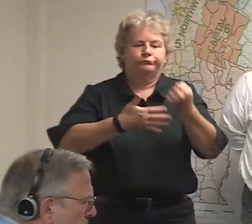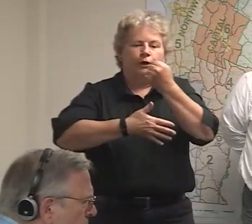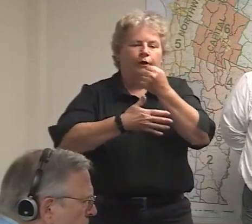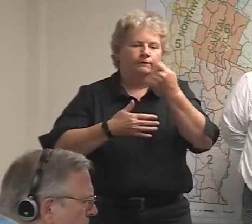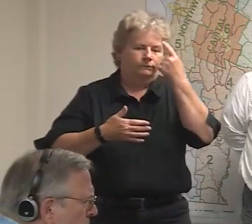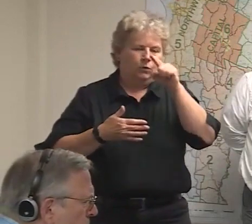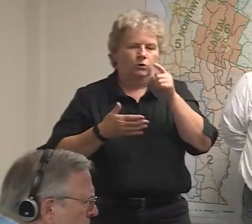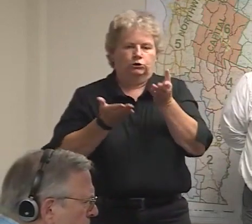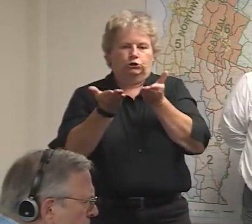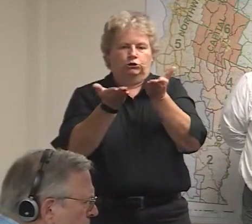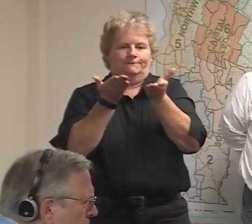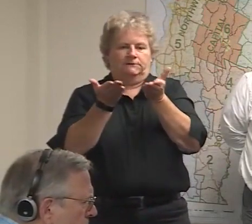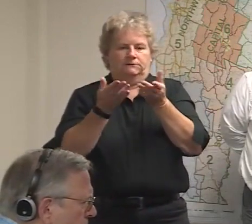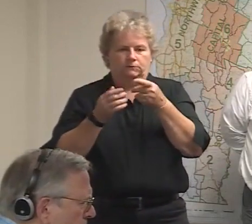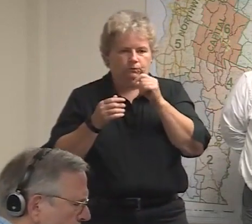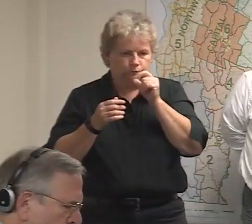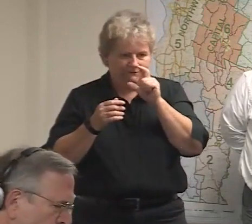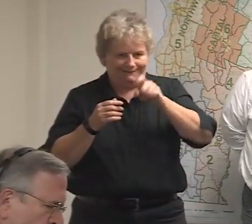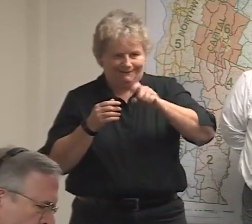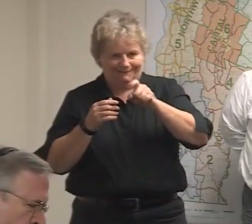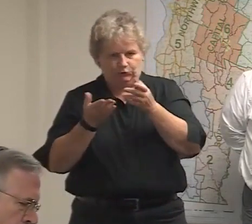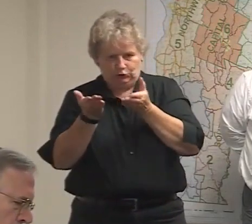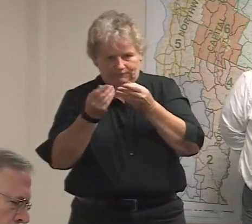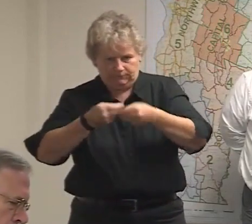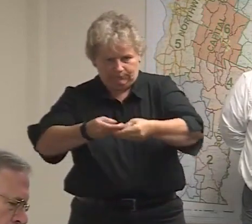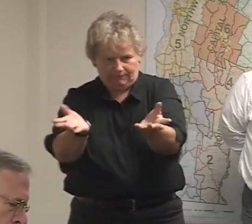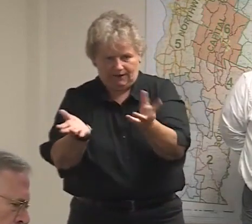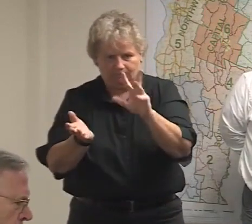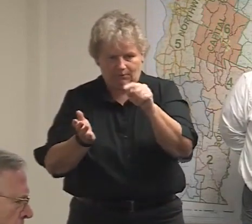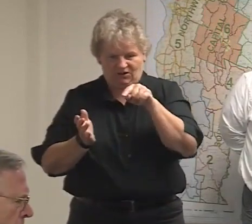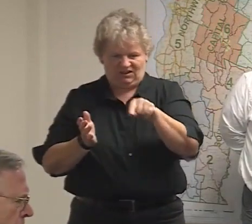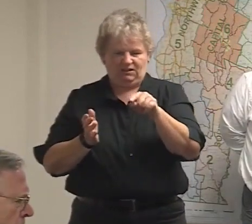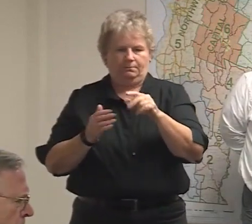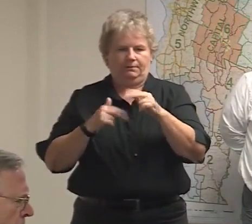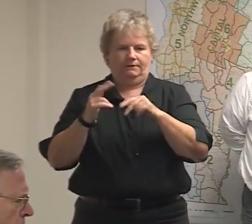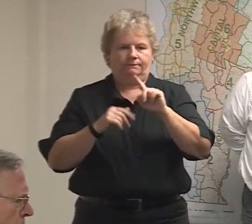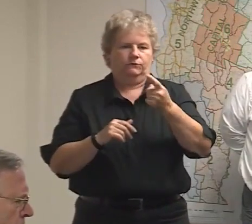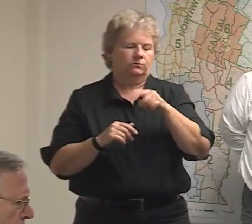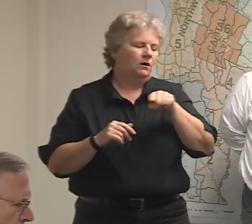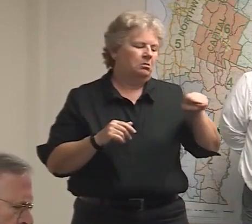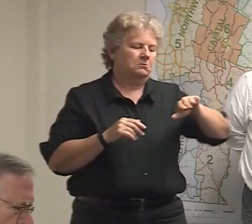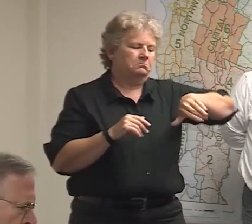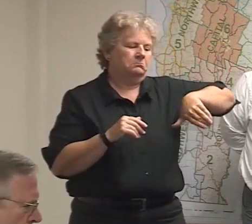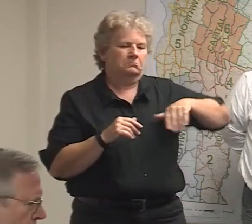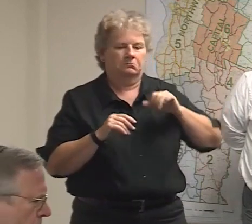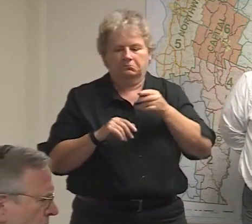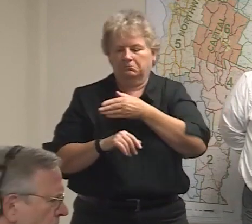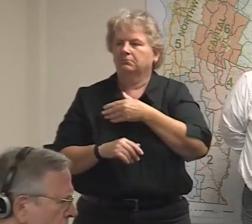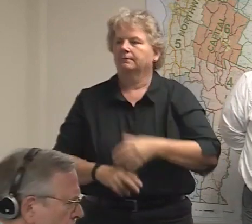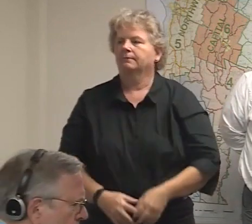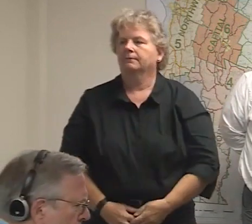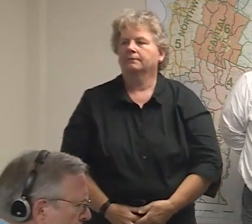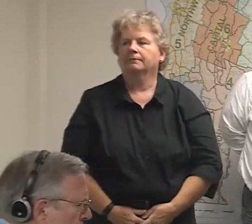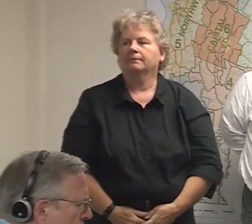IT INVERTED, AND SO IT WASN’T VISIBLE. ALL RIGHT. AND IT GIVES IT SALVAGEABLE.